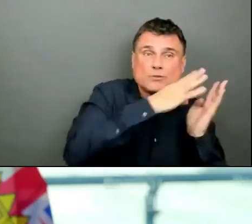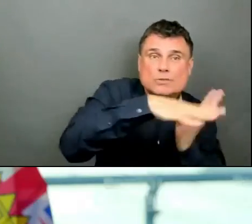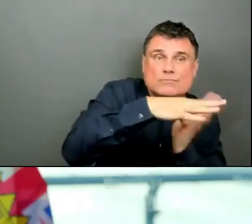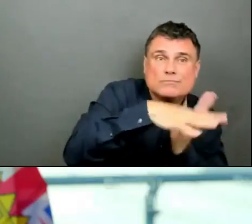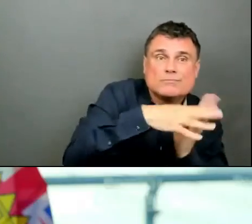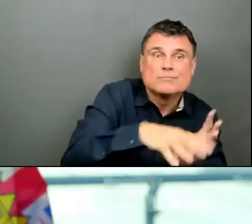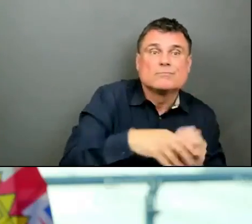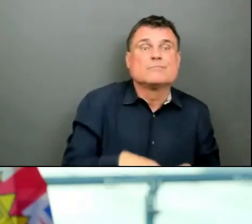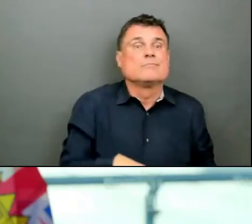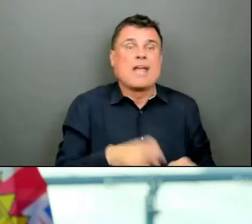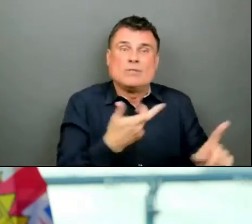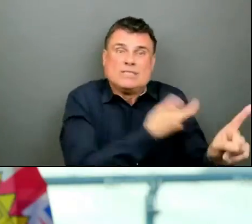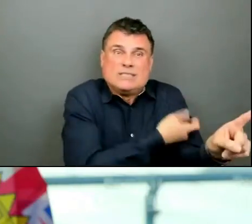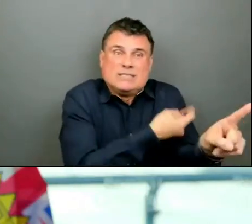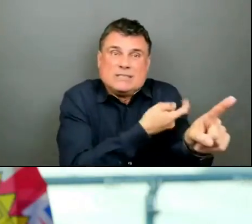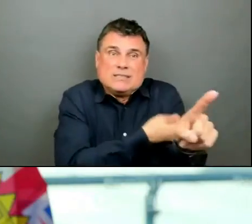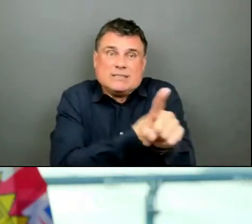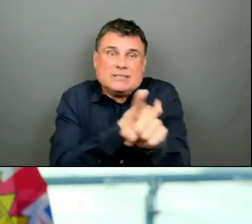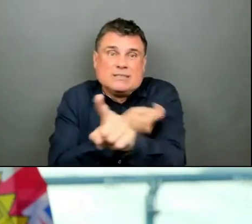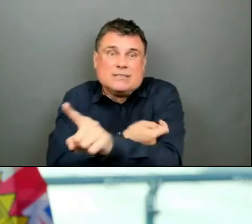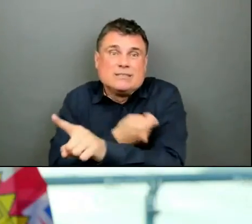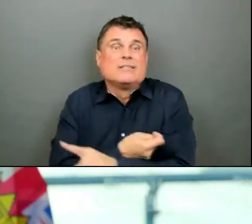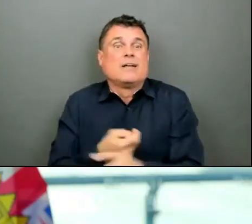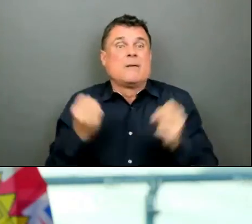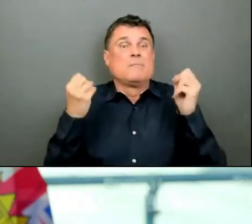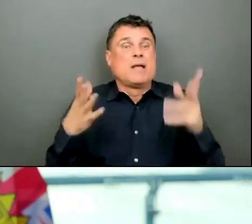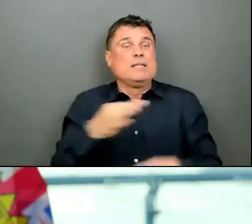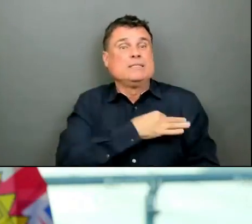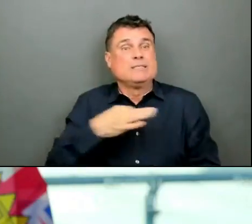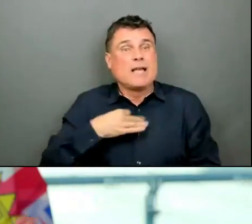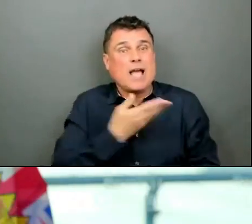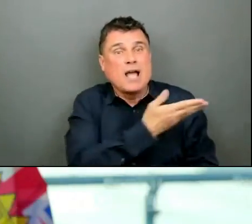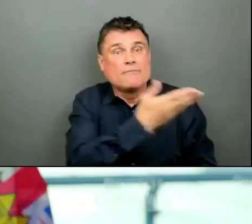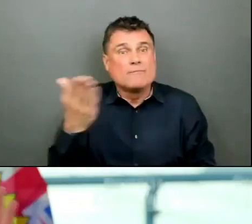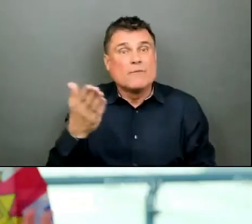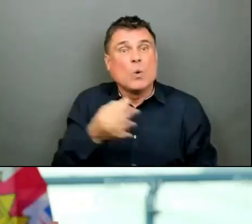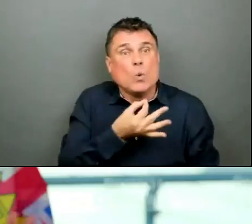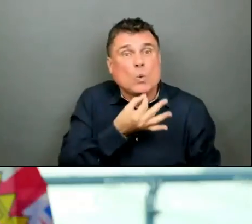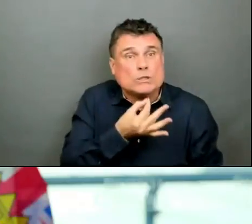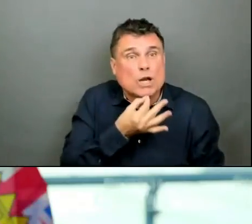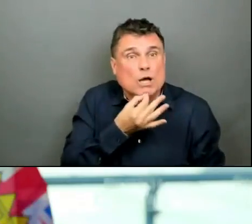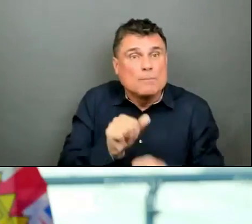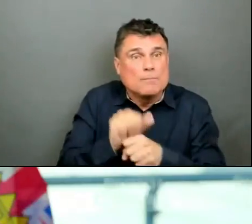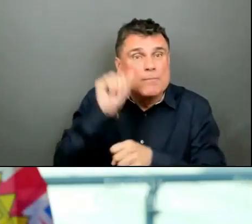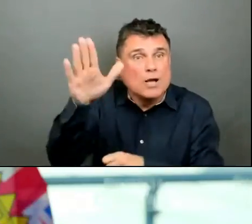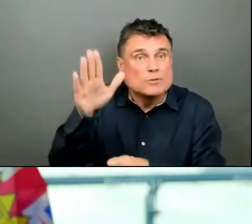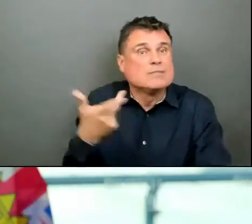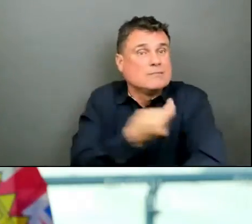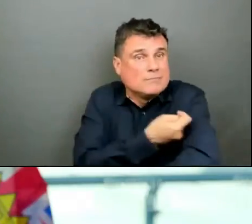done. We did many workers in whistler. One of the